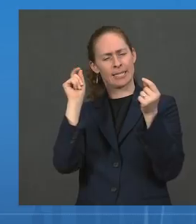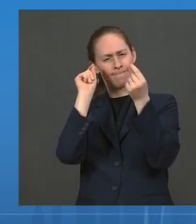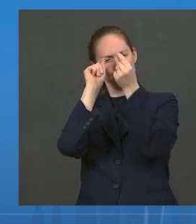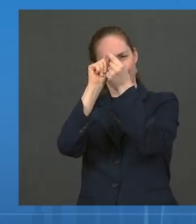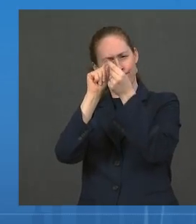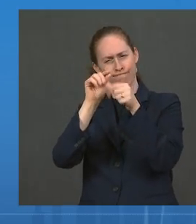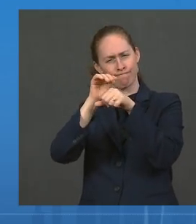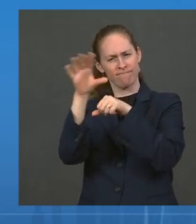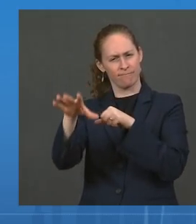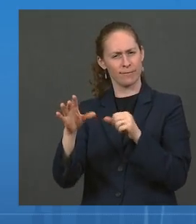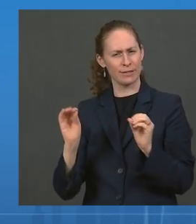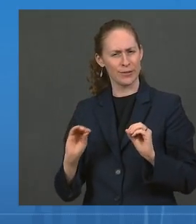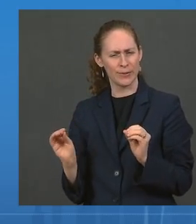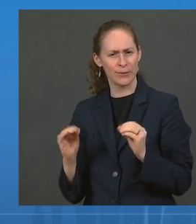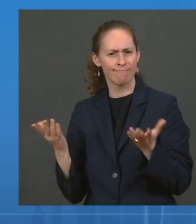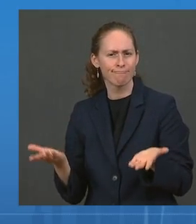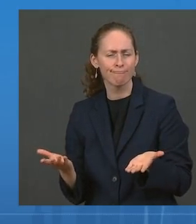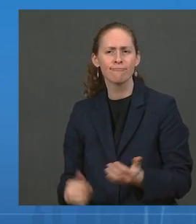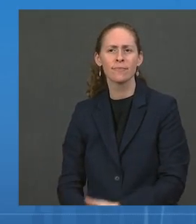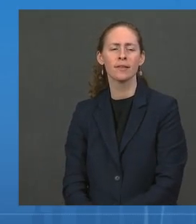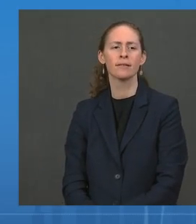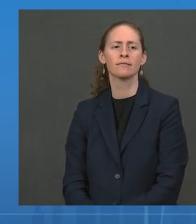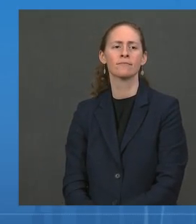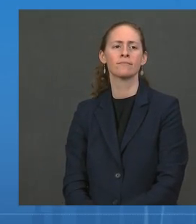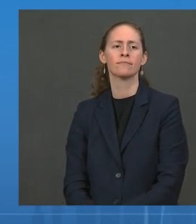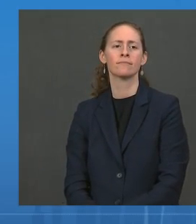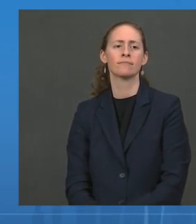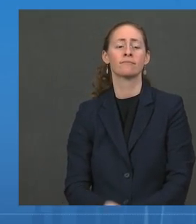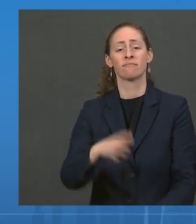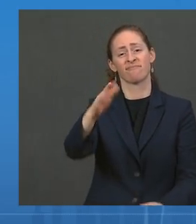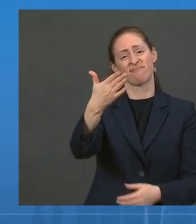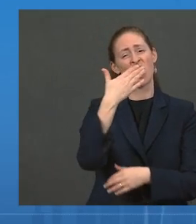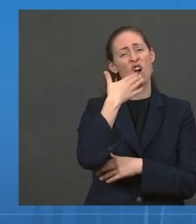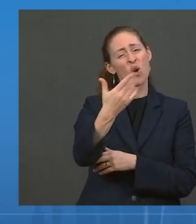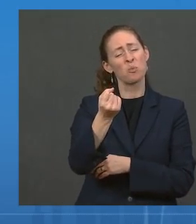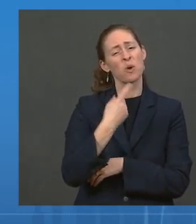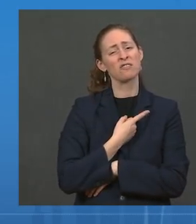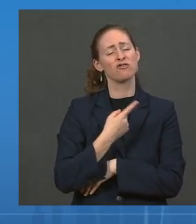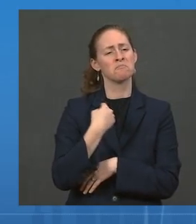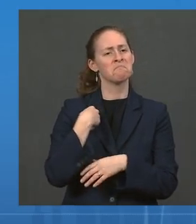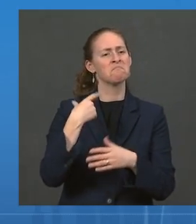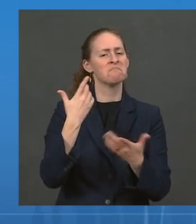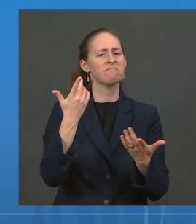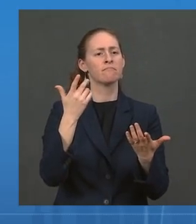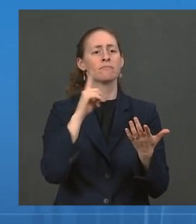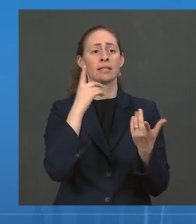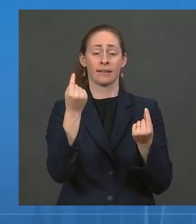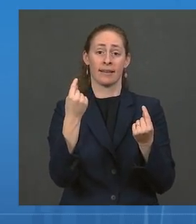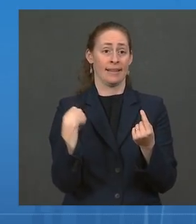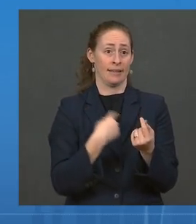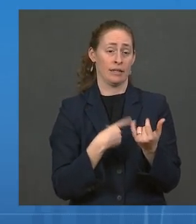Dr. Walensky: Yeah, thank you for that question, Cheyenne. And maybe I'll just answer them all together and say: We are actively following the science and the data.